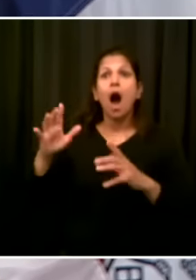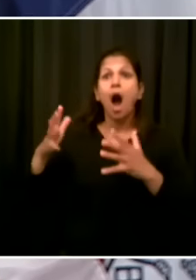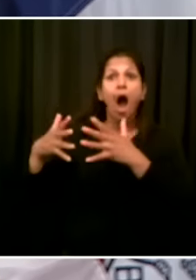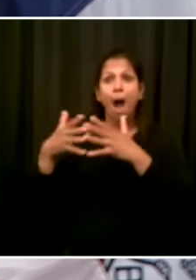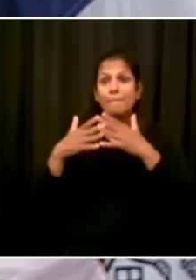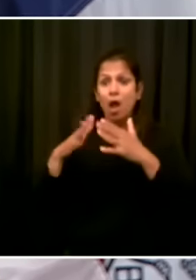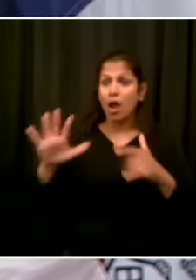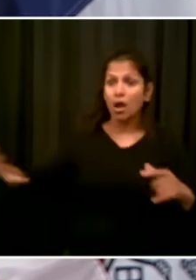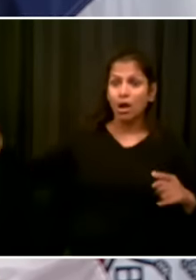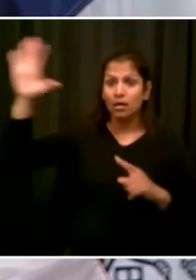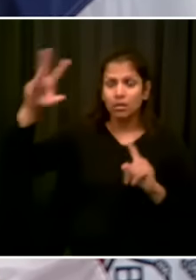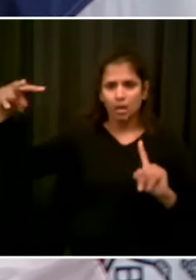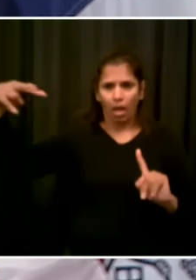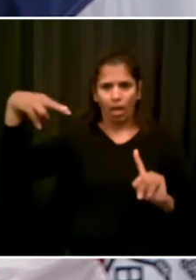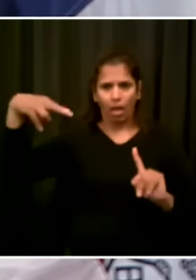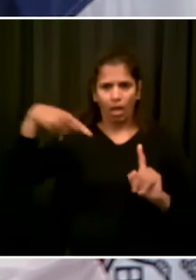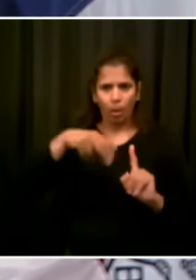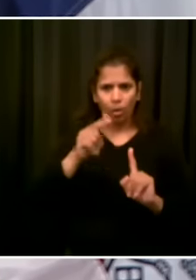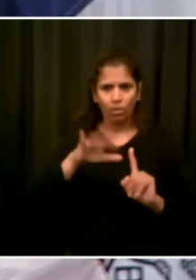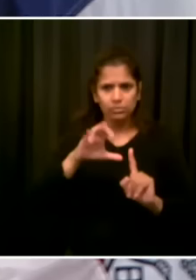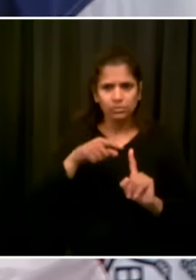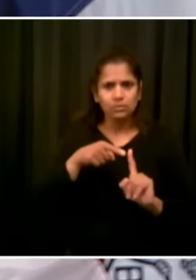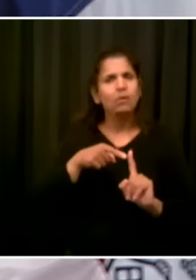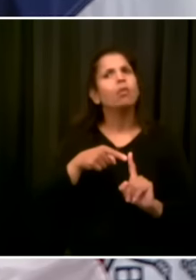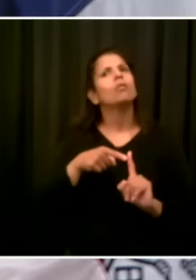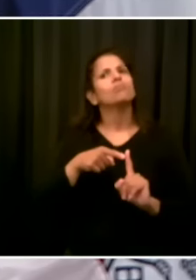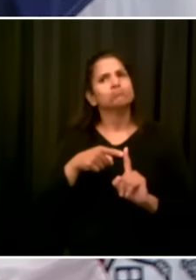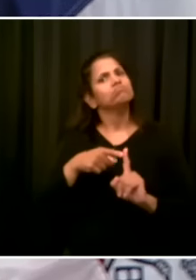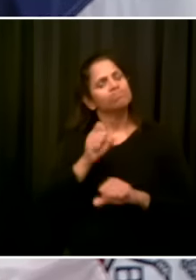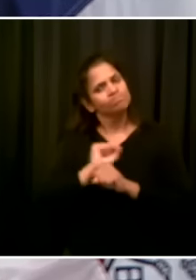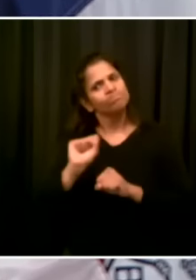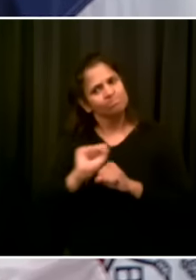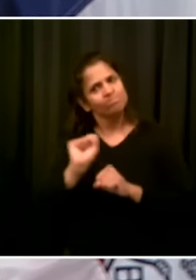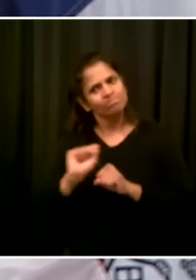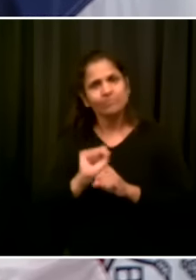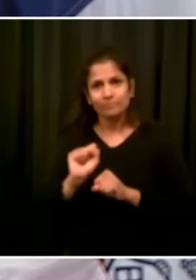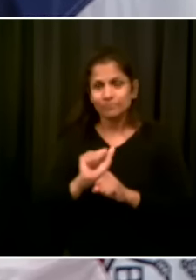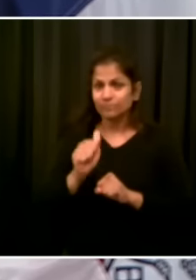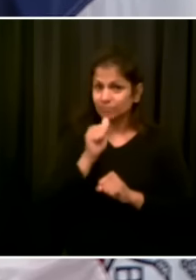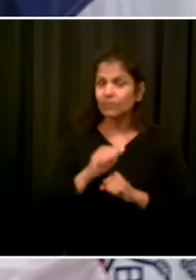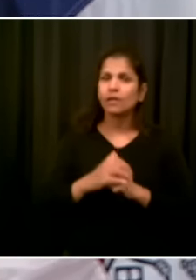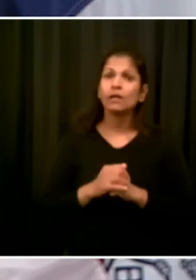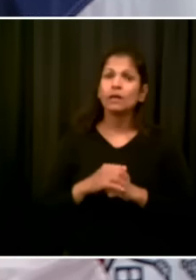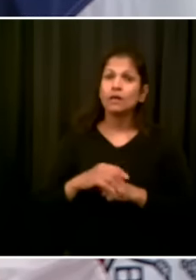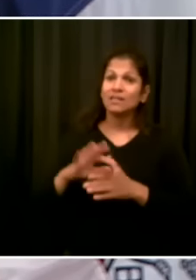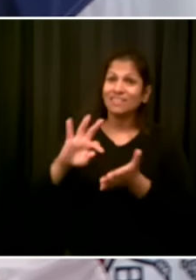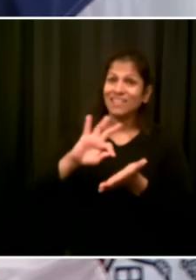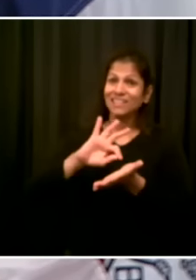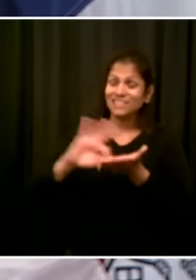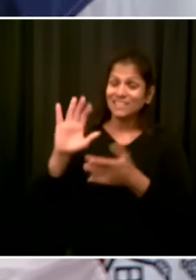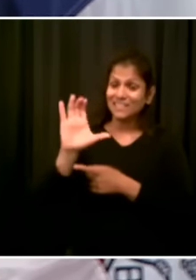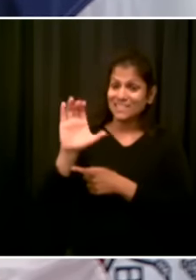PEERCPOTIN F OREALITY THAN OTHER NEW YORKERS? I SPEND SO MUCH TIME WITH MY